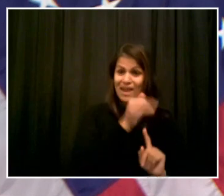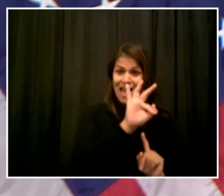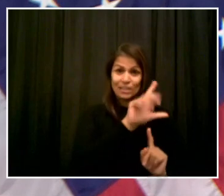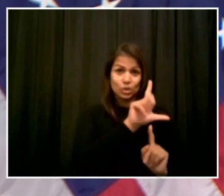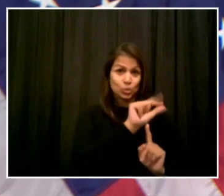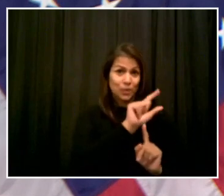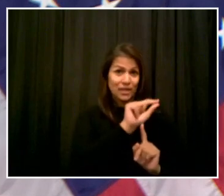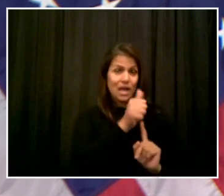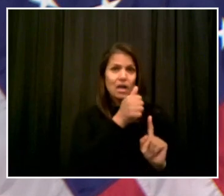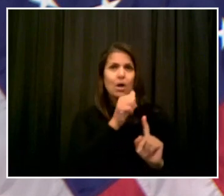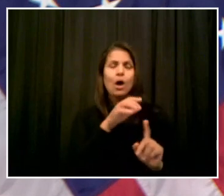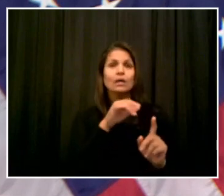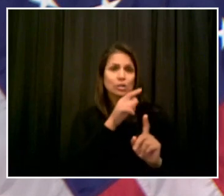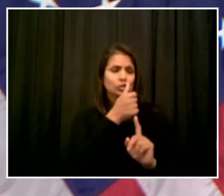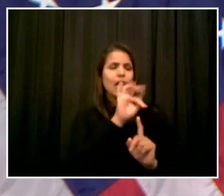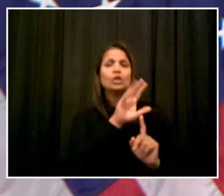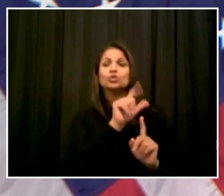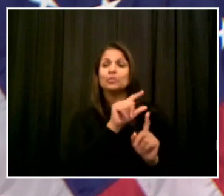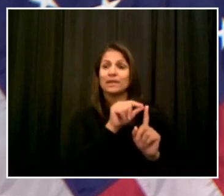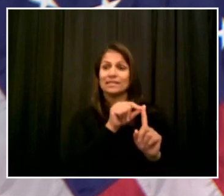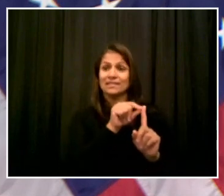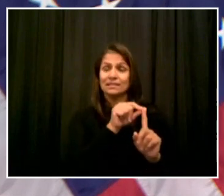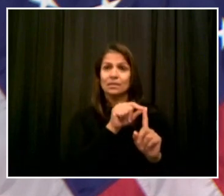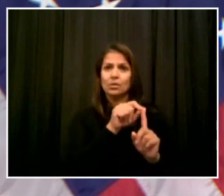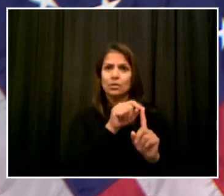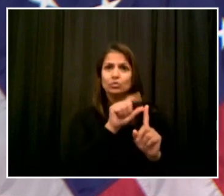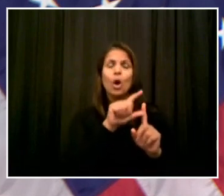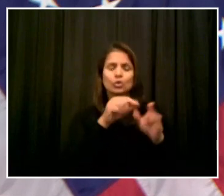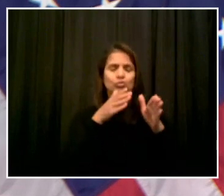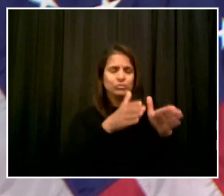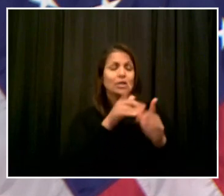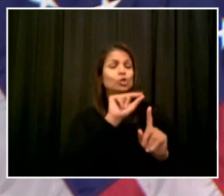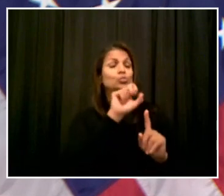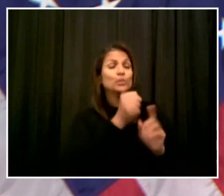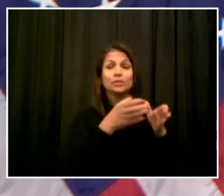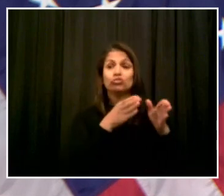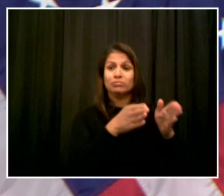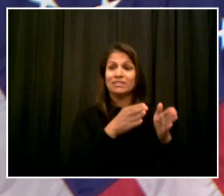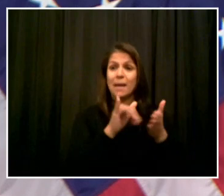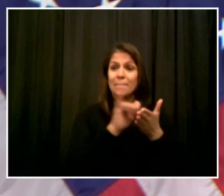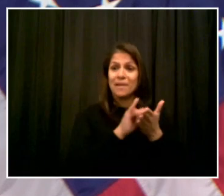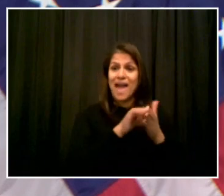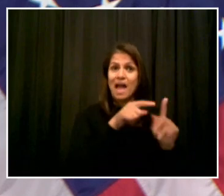23rd STREET UP